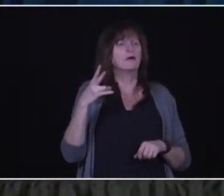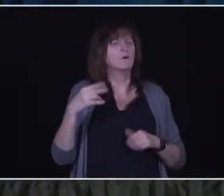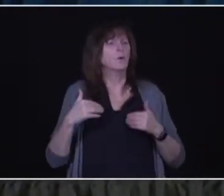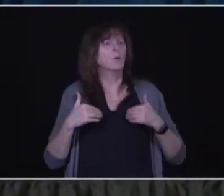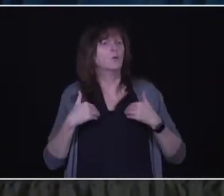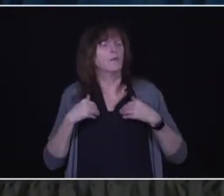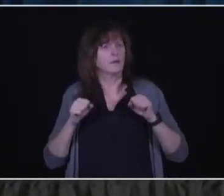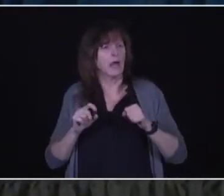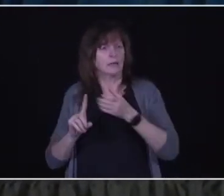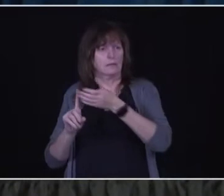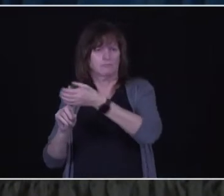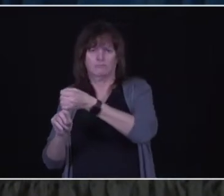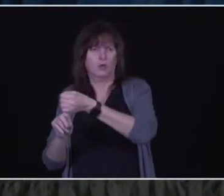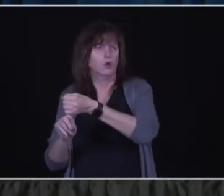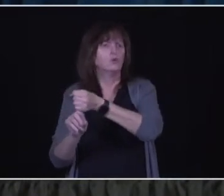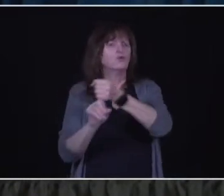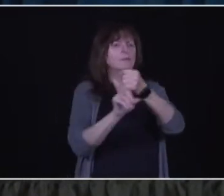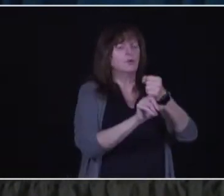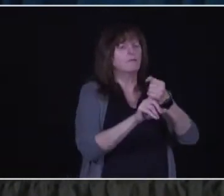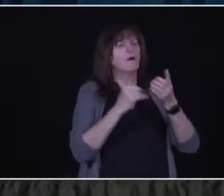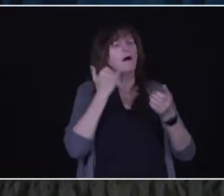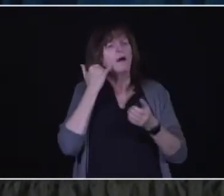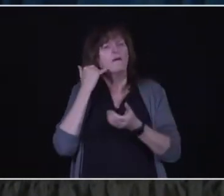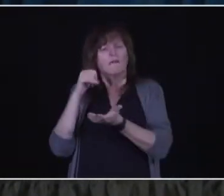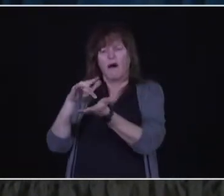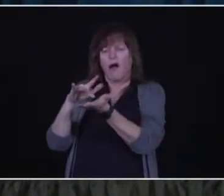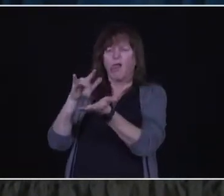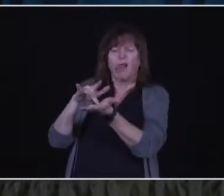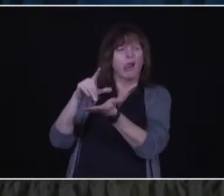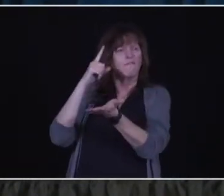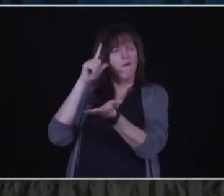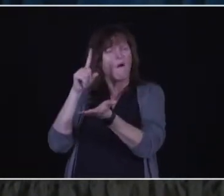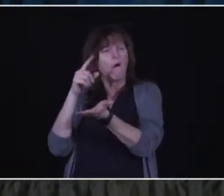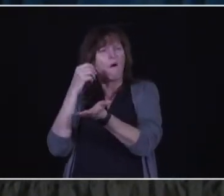in their protection, I'm just curious why workers would not already have this ability